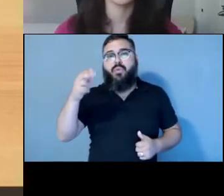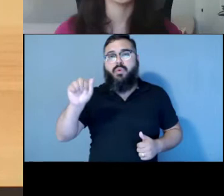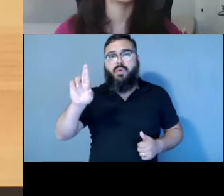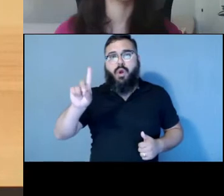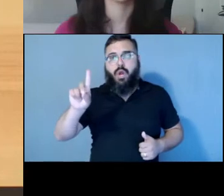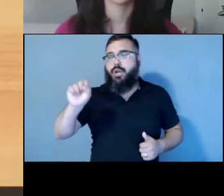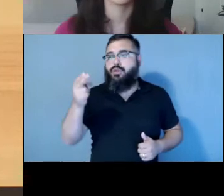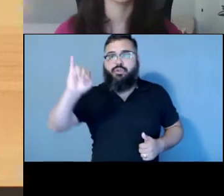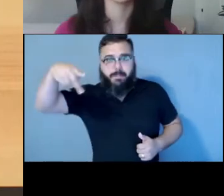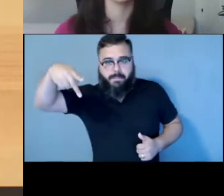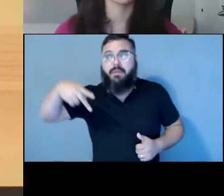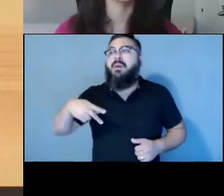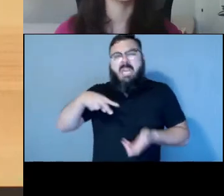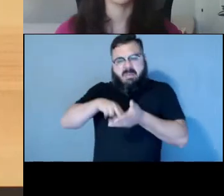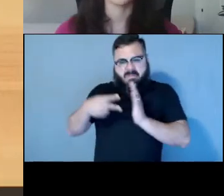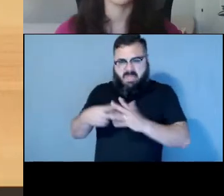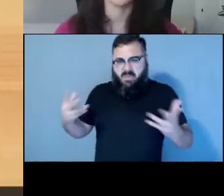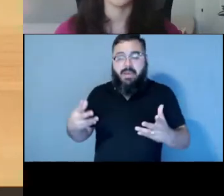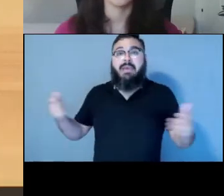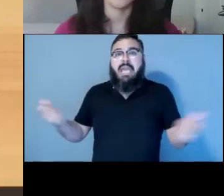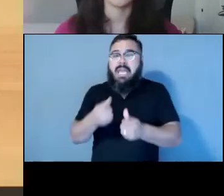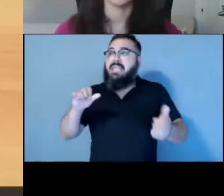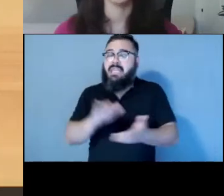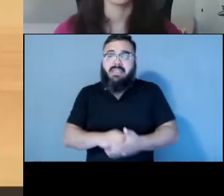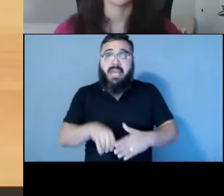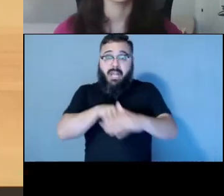is anything that requires a lot of difficulty or expense.